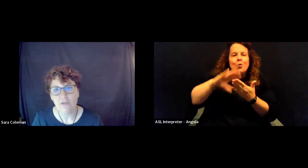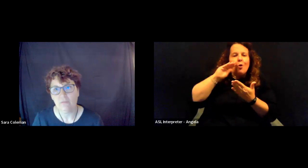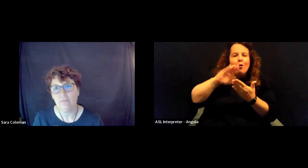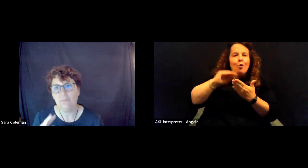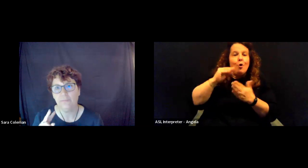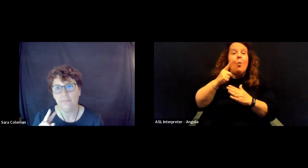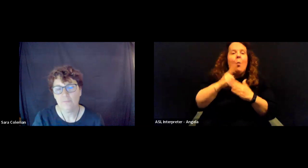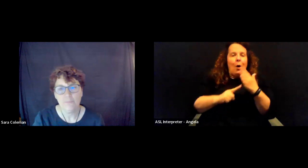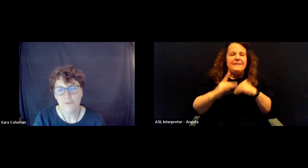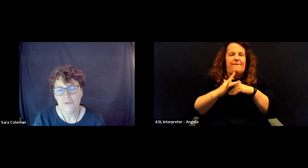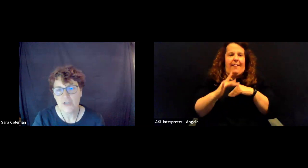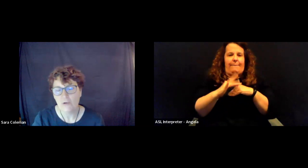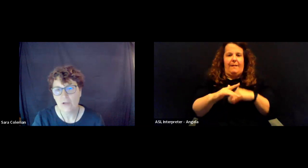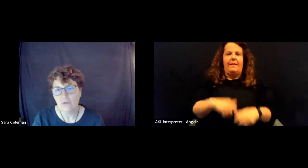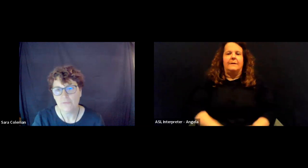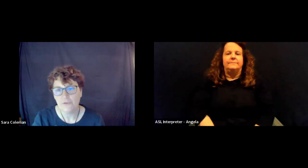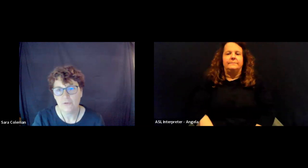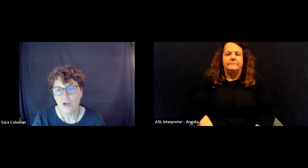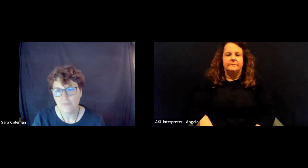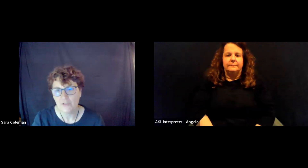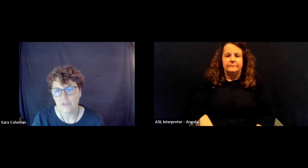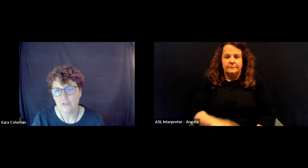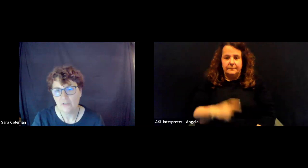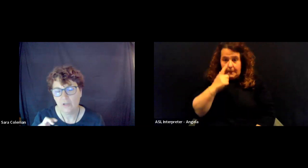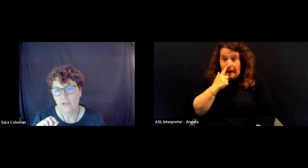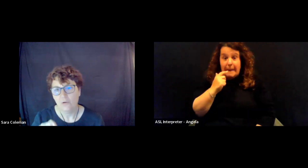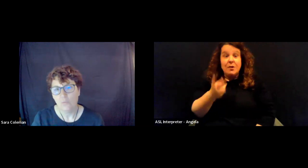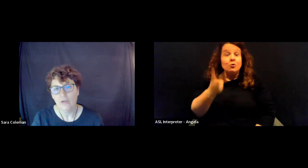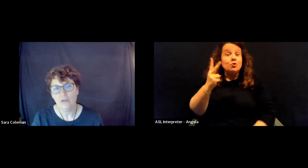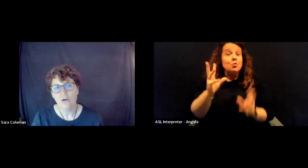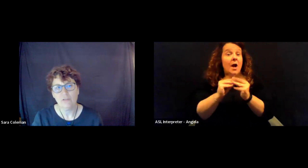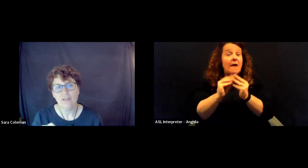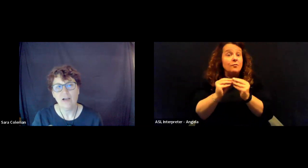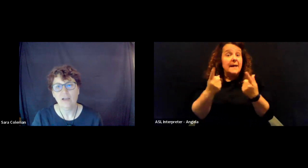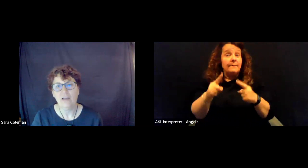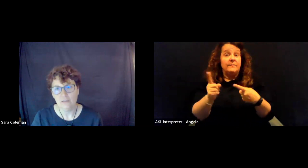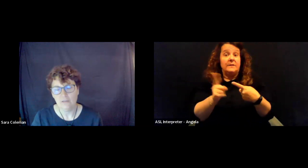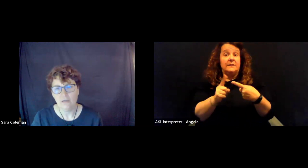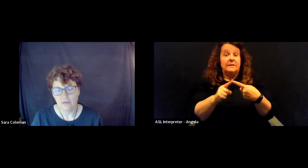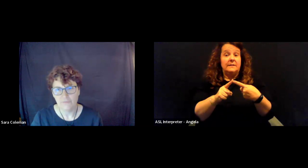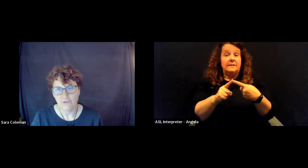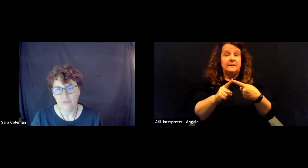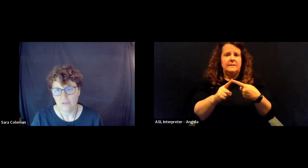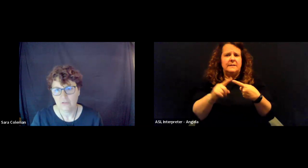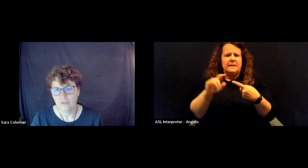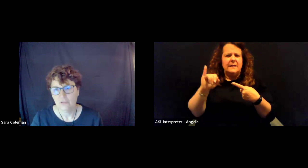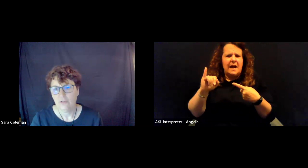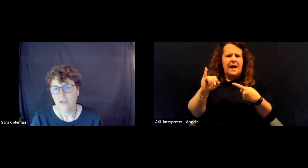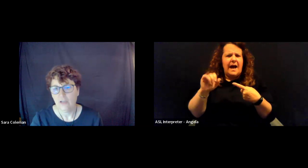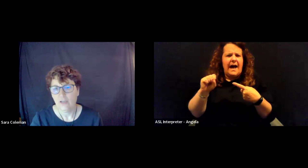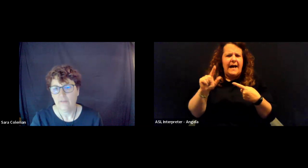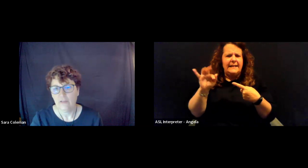I'm going to do a shout out for 2 conferences. 1 is called an Island Conference and